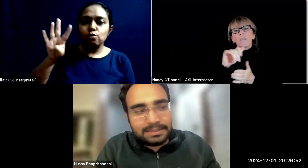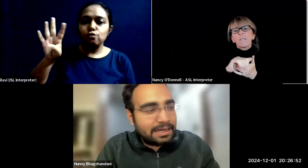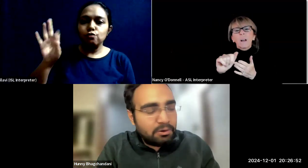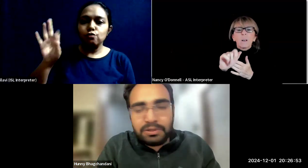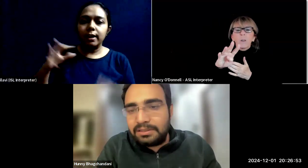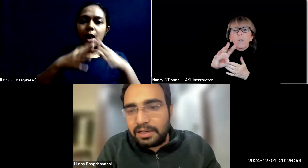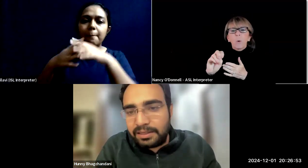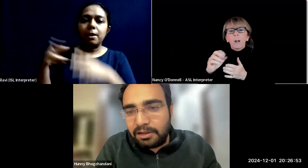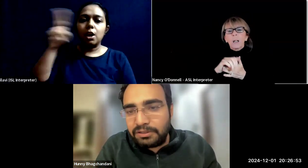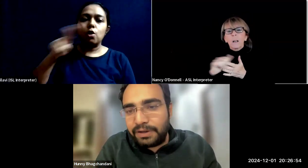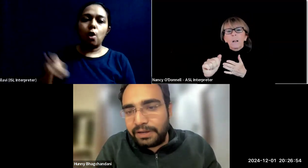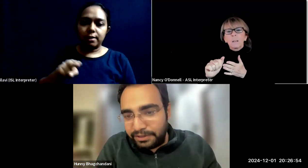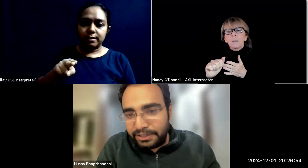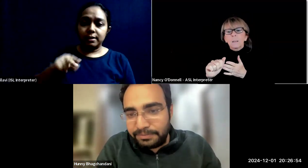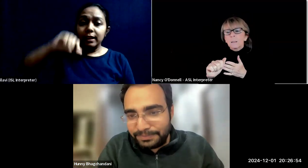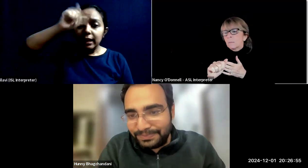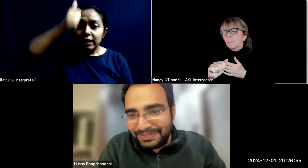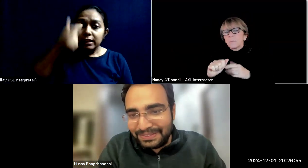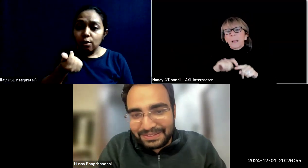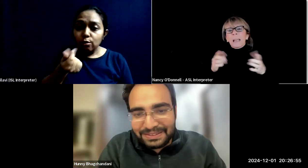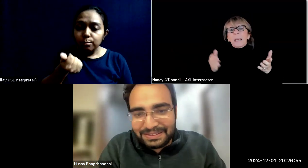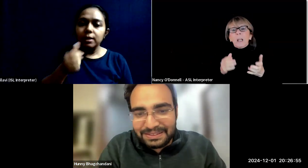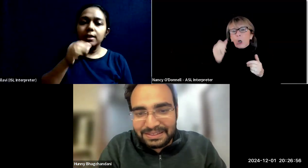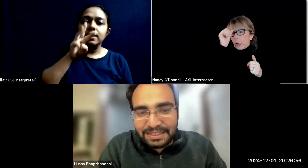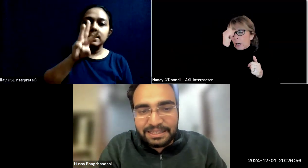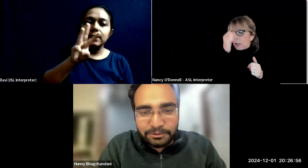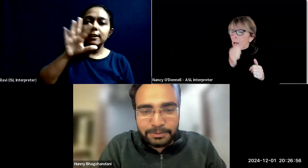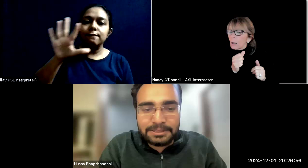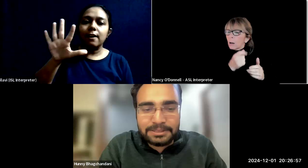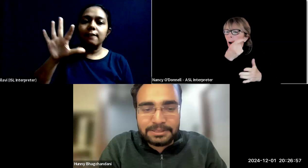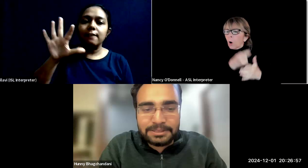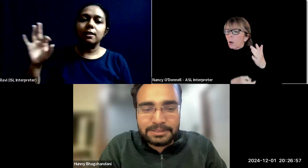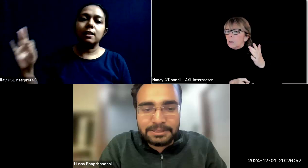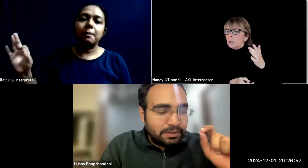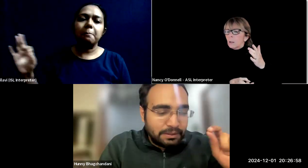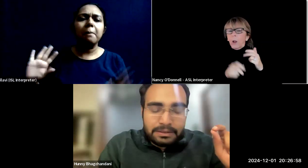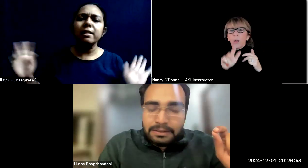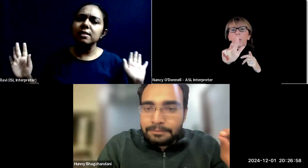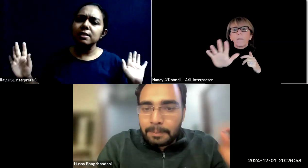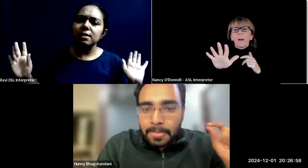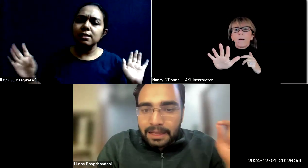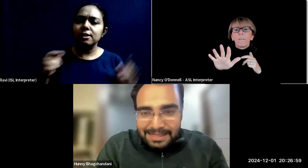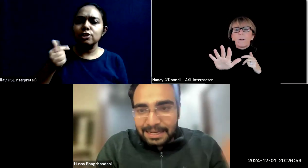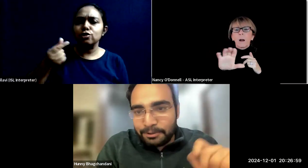it is around 3500 Indian rupees.